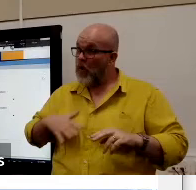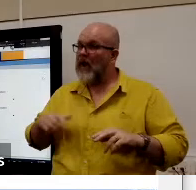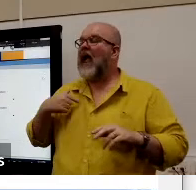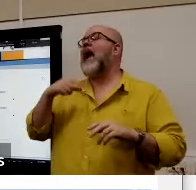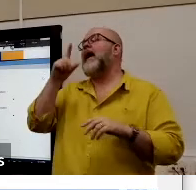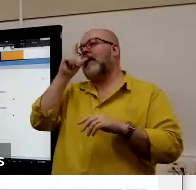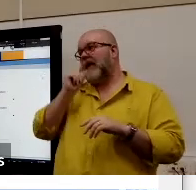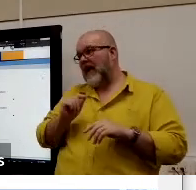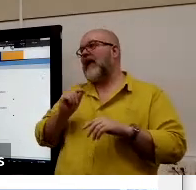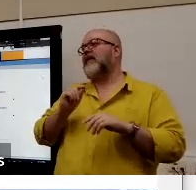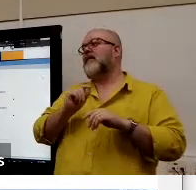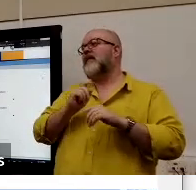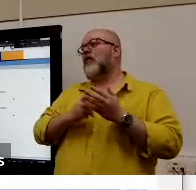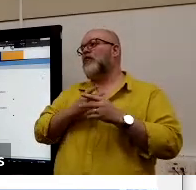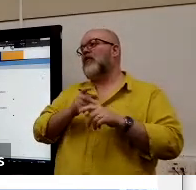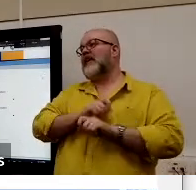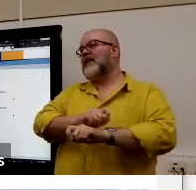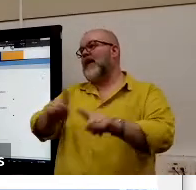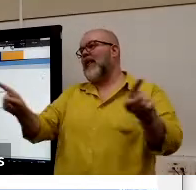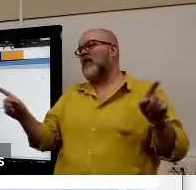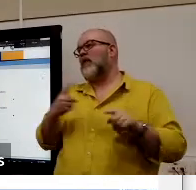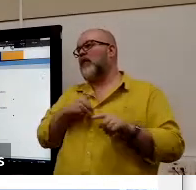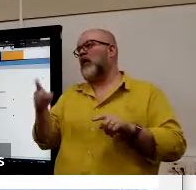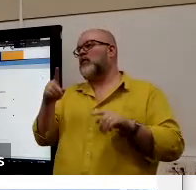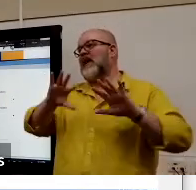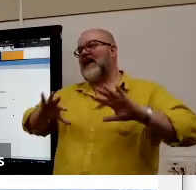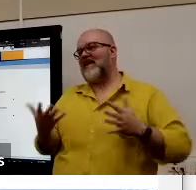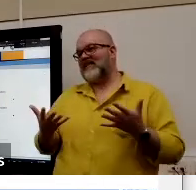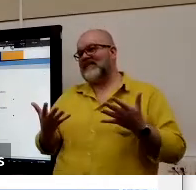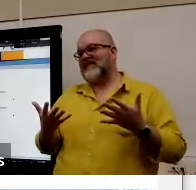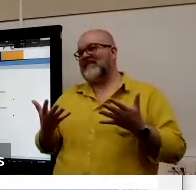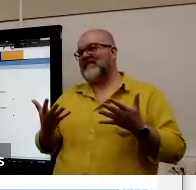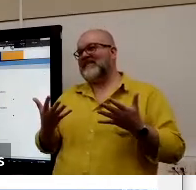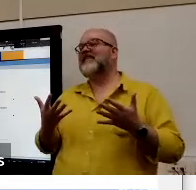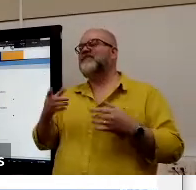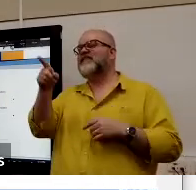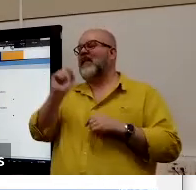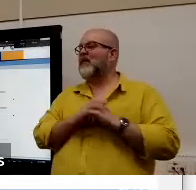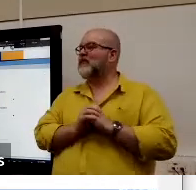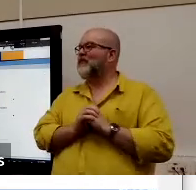Good, but if you want to I can actually resend the email out to those who haven't.